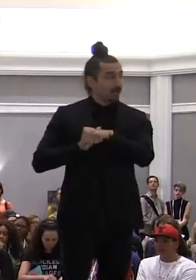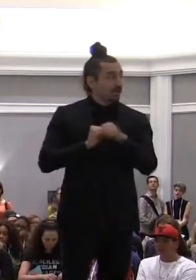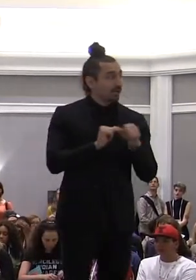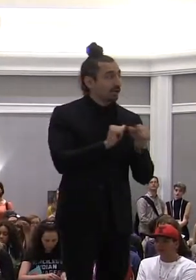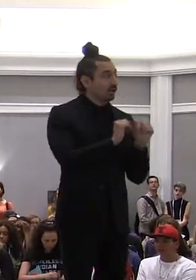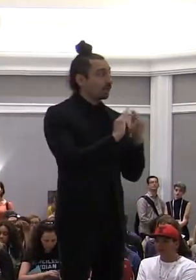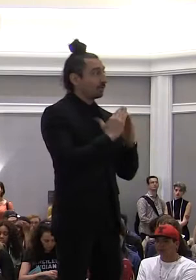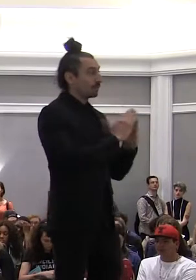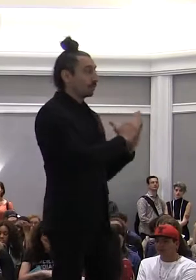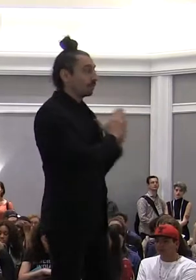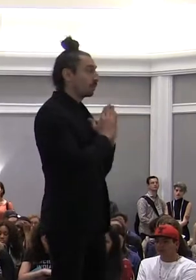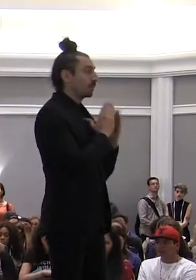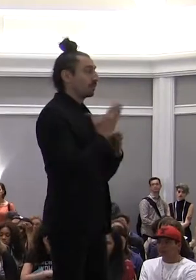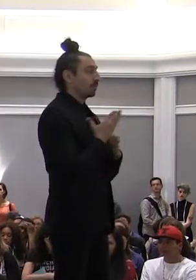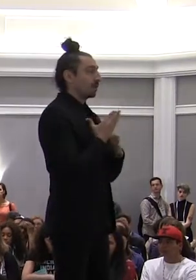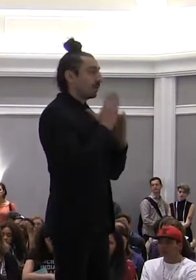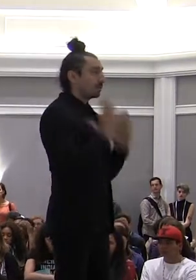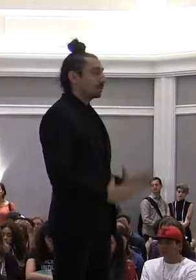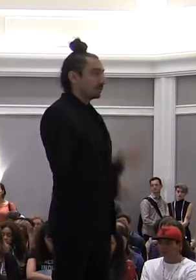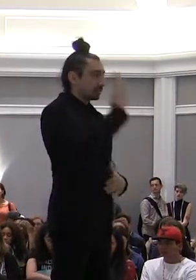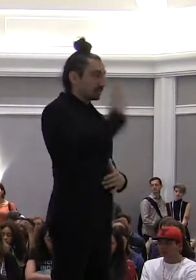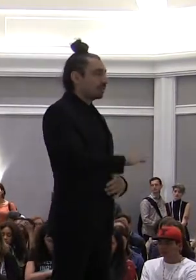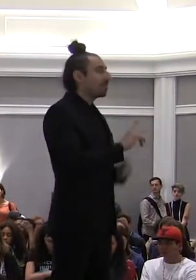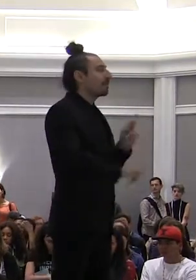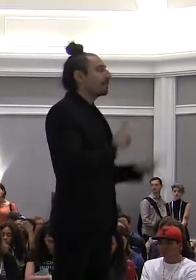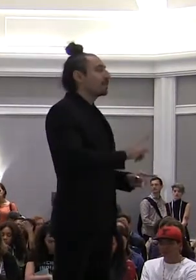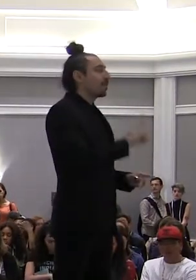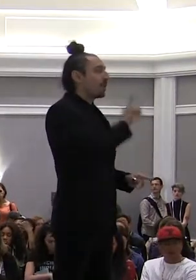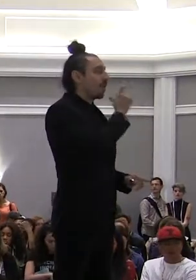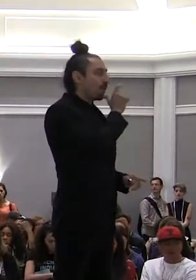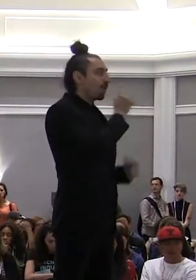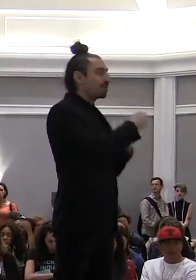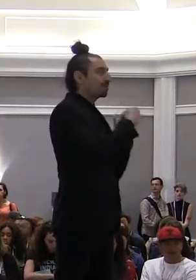and those good people who are leading some sessions and events